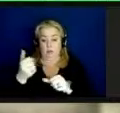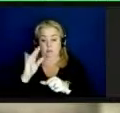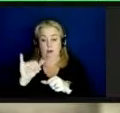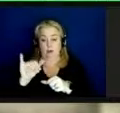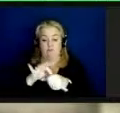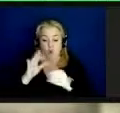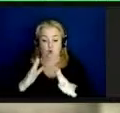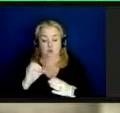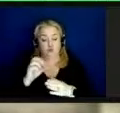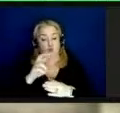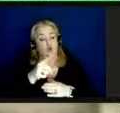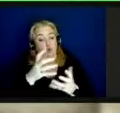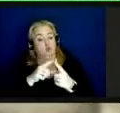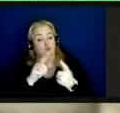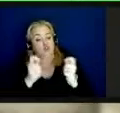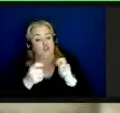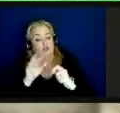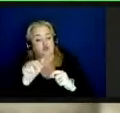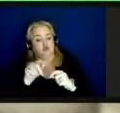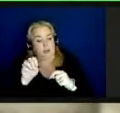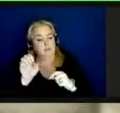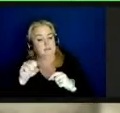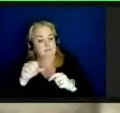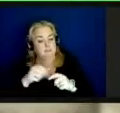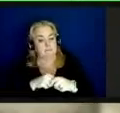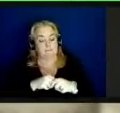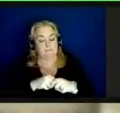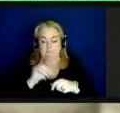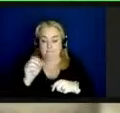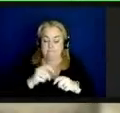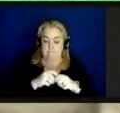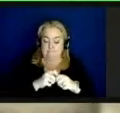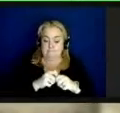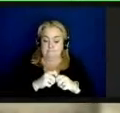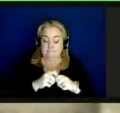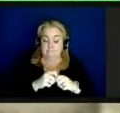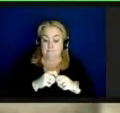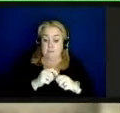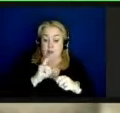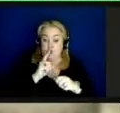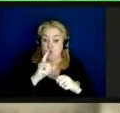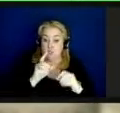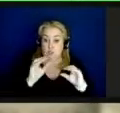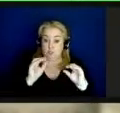SO WHY IS IT ONCE IT'S ESTABLISHED IT'S PROBABLY NOT ONCE IT'S REPEALED BY THE VOTERS?